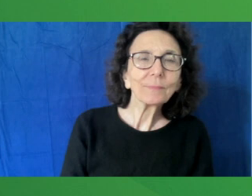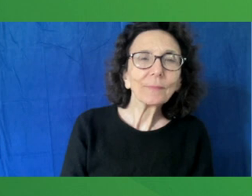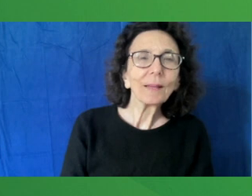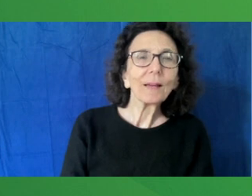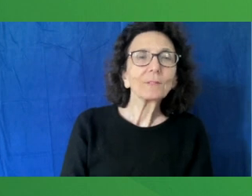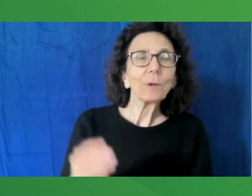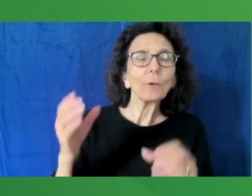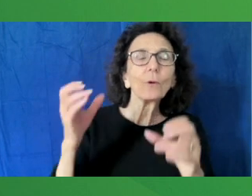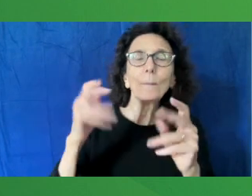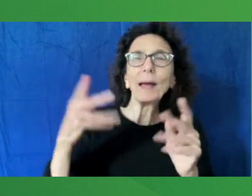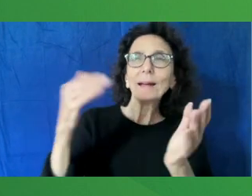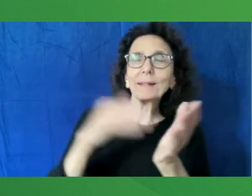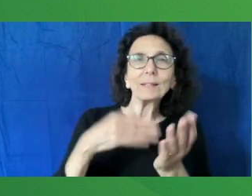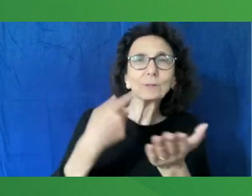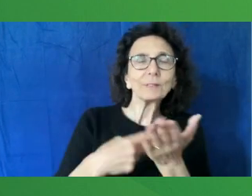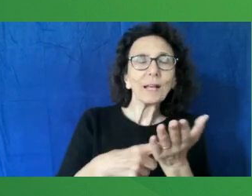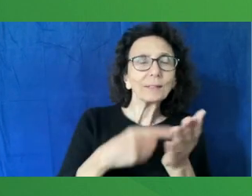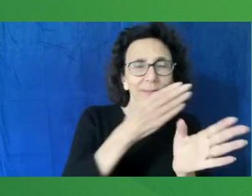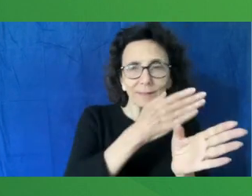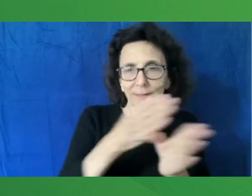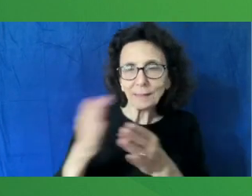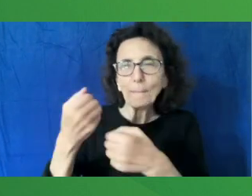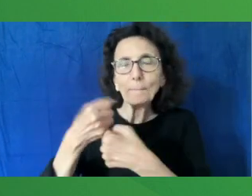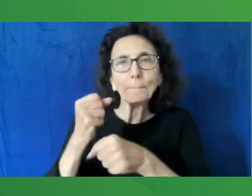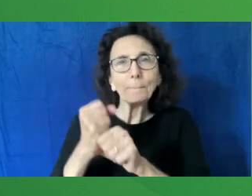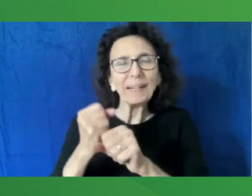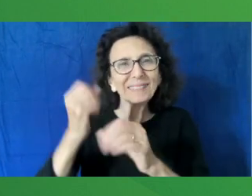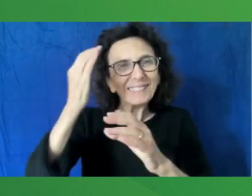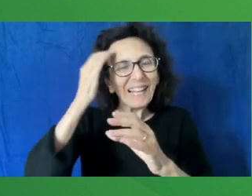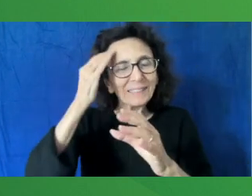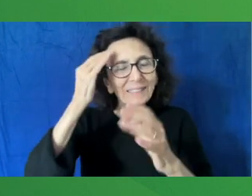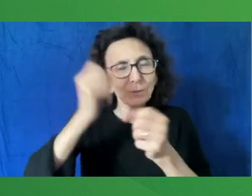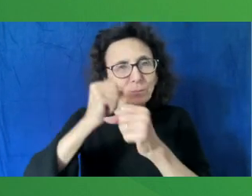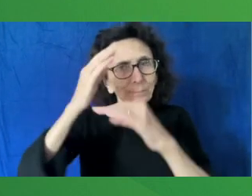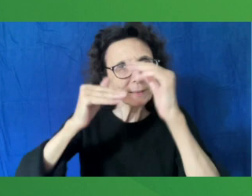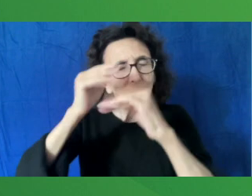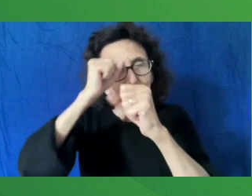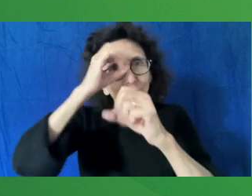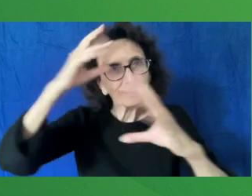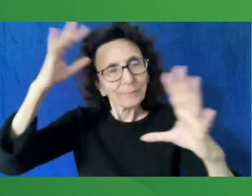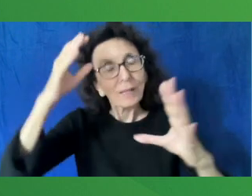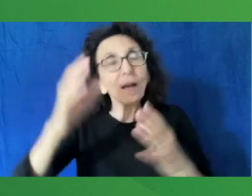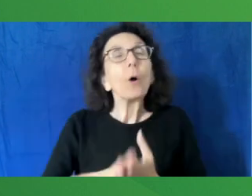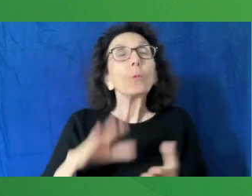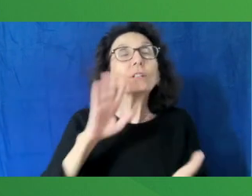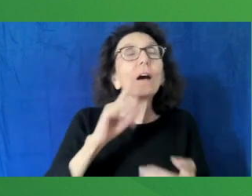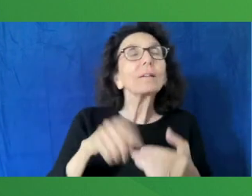And we talked about those critical shifts, when students are experiencing curriculum